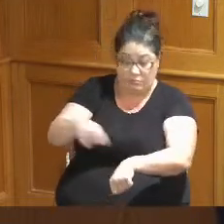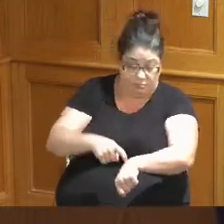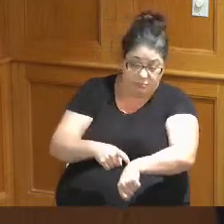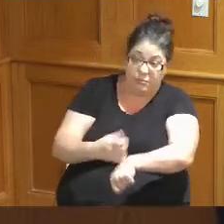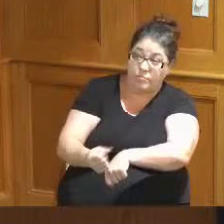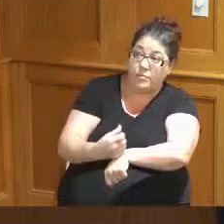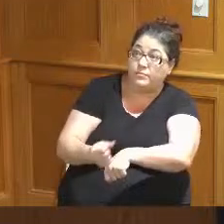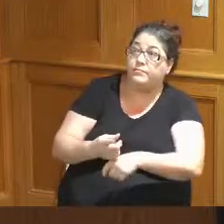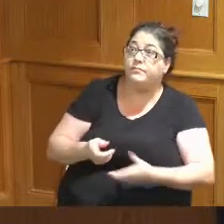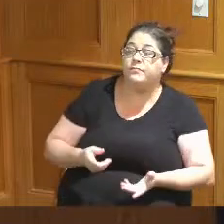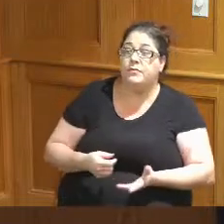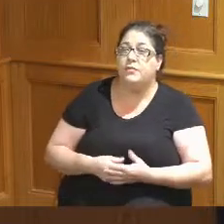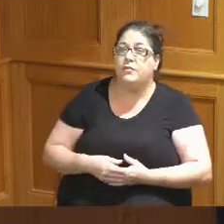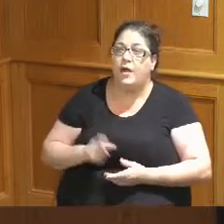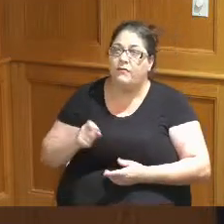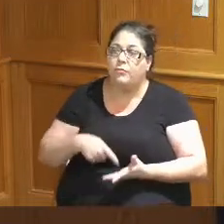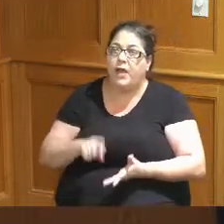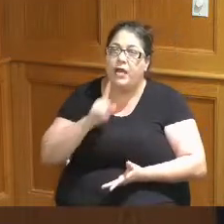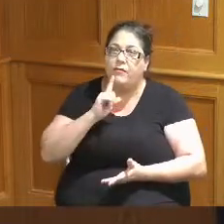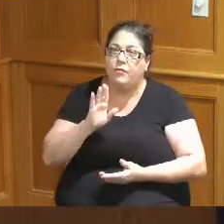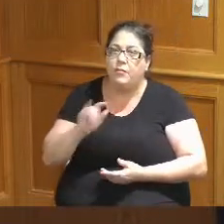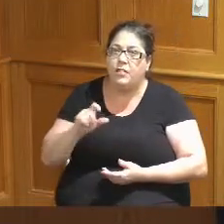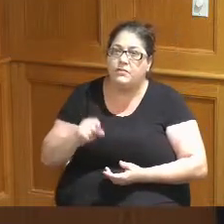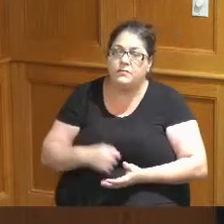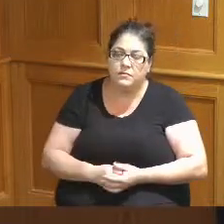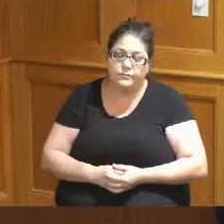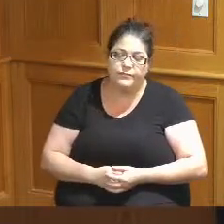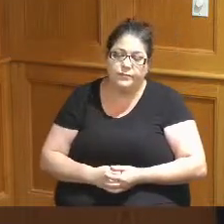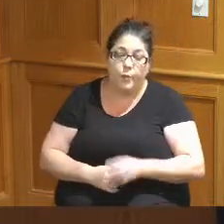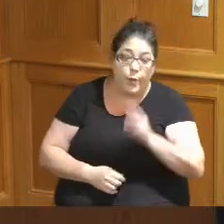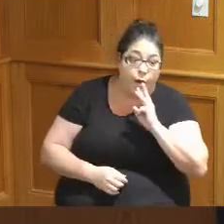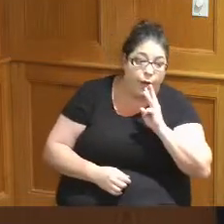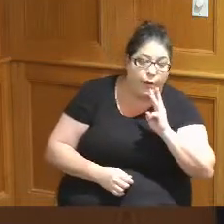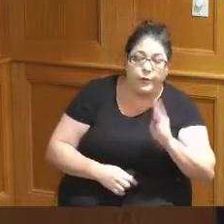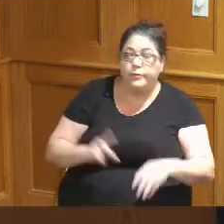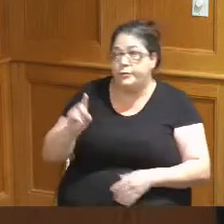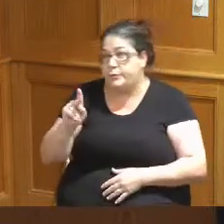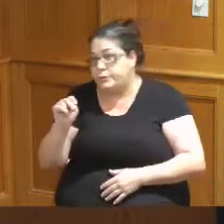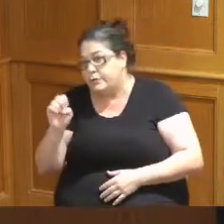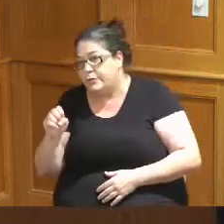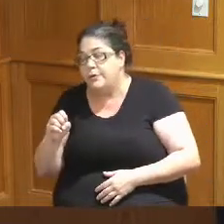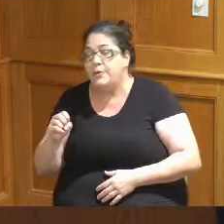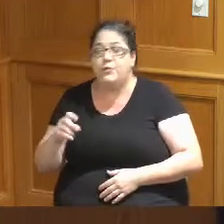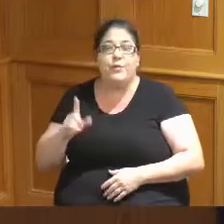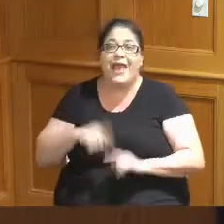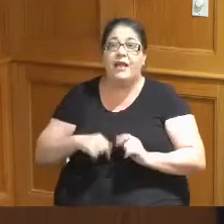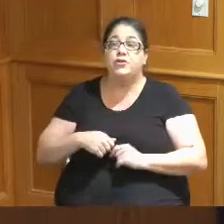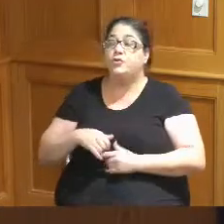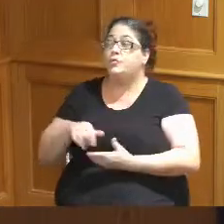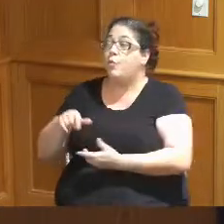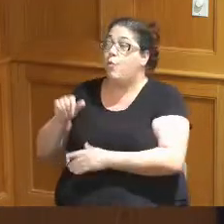month and so it's just it's just not the right time to just walk around say hey in four years